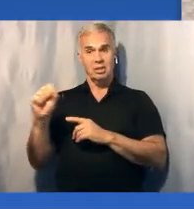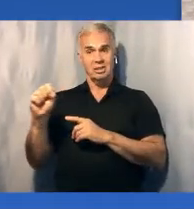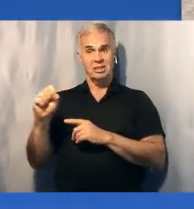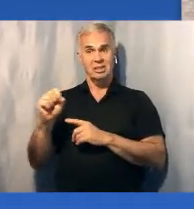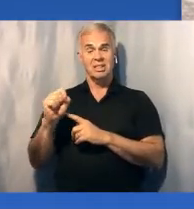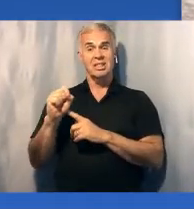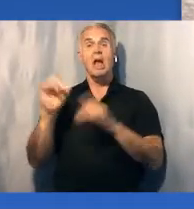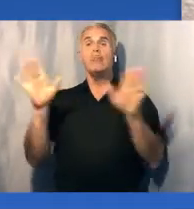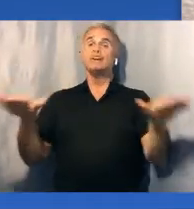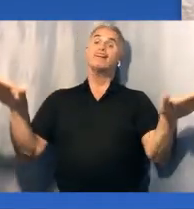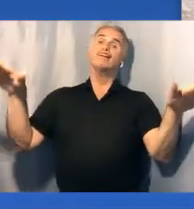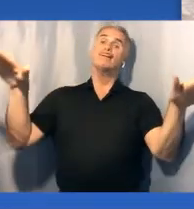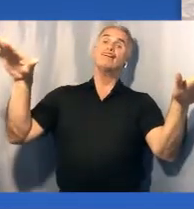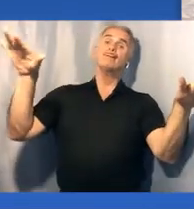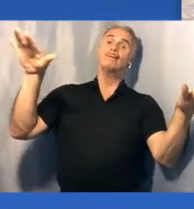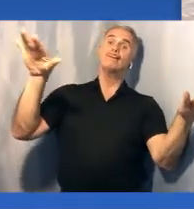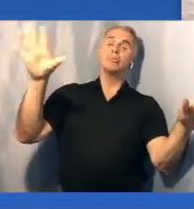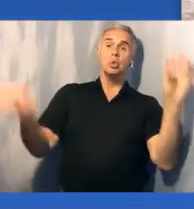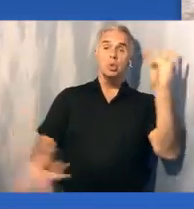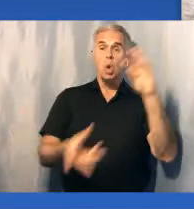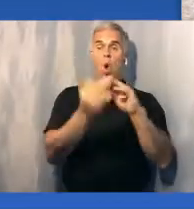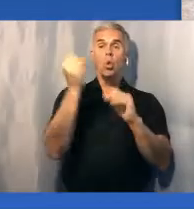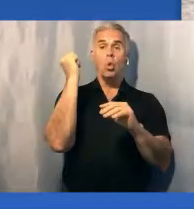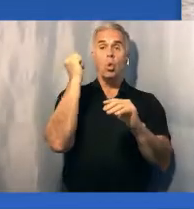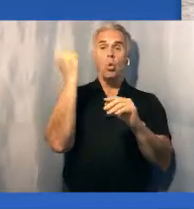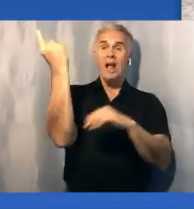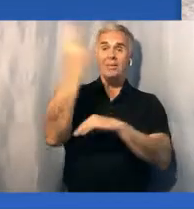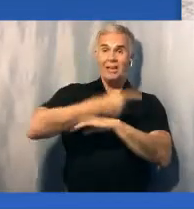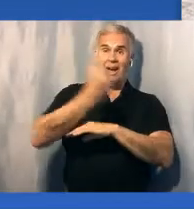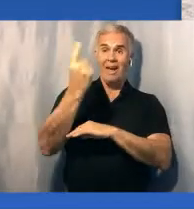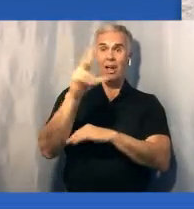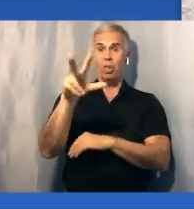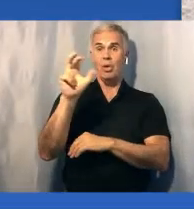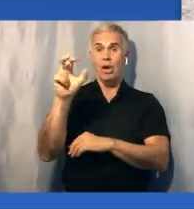Did you know that the wandering albatross can fly 300 miles a day